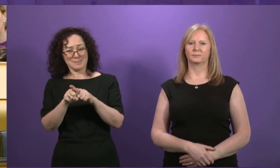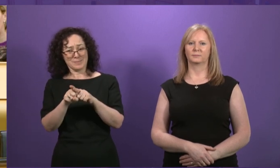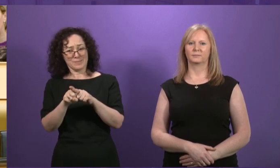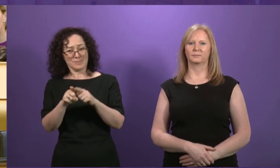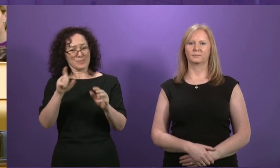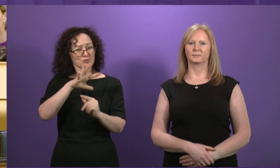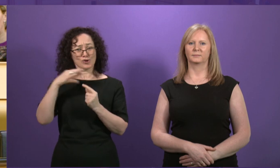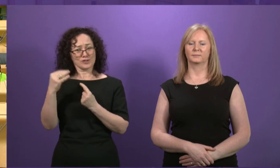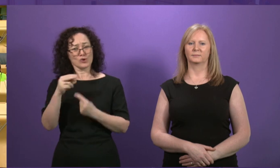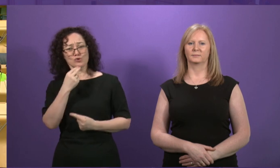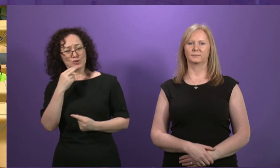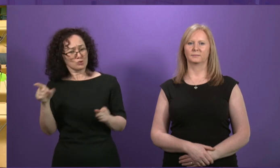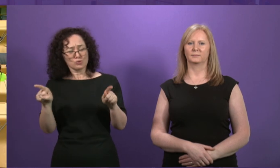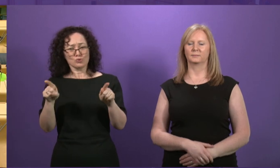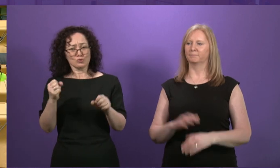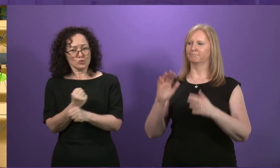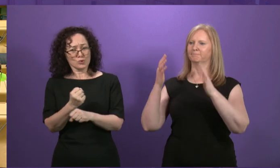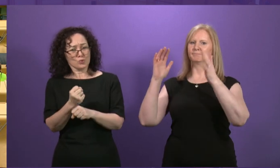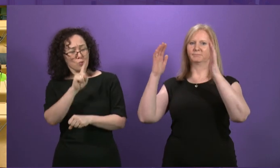Scotland as well.